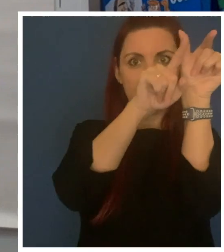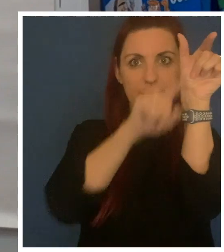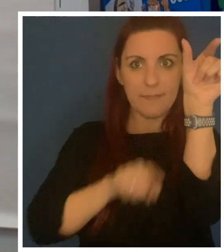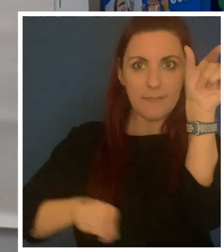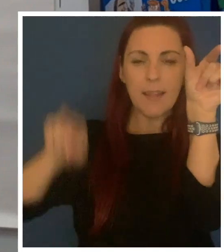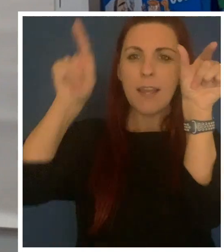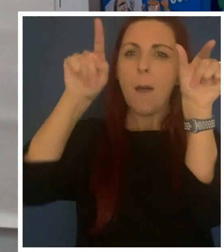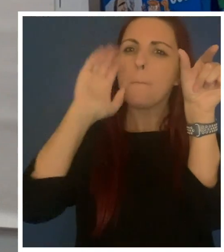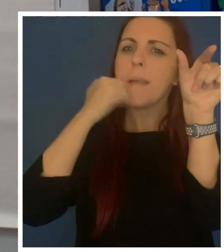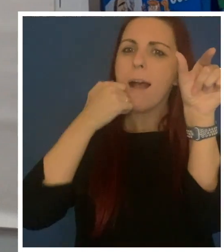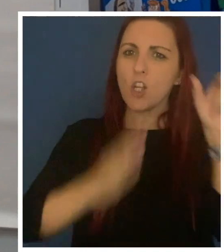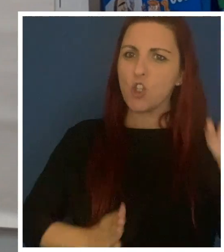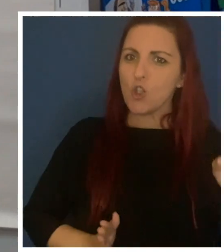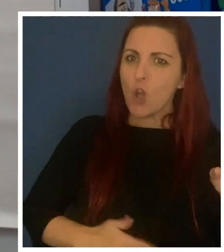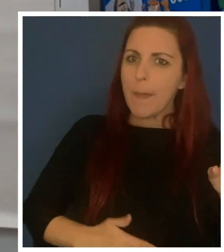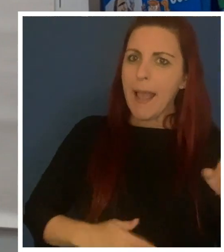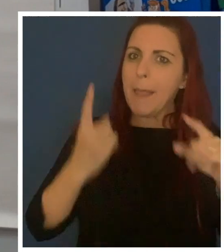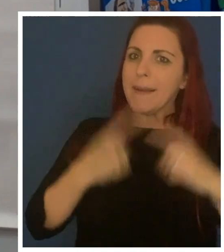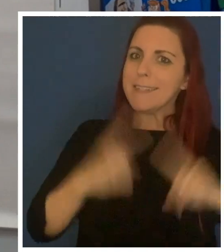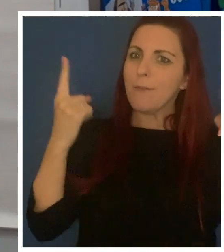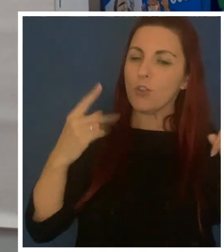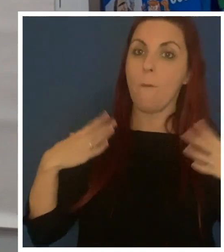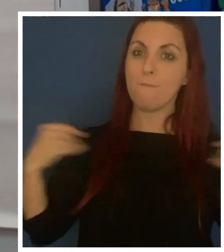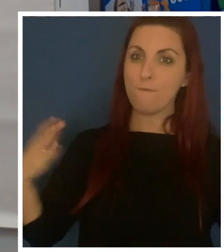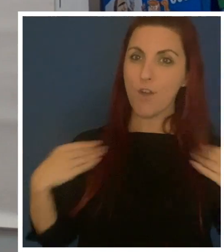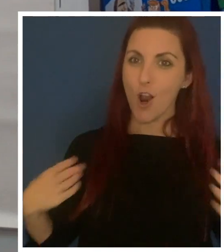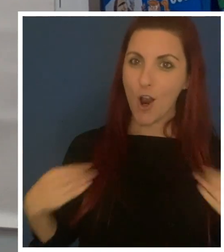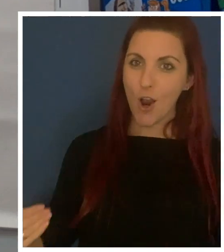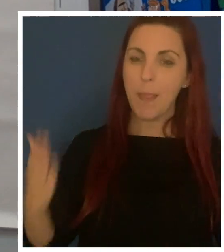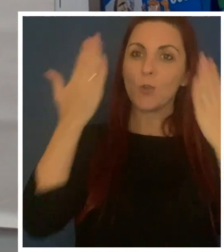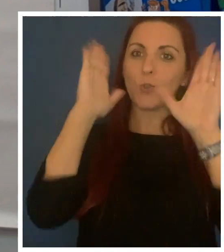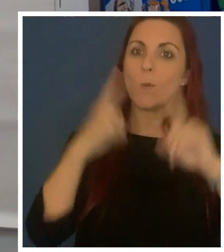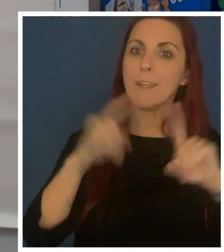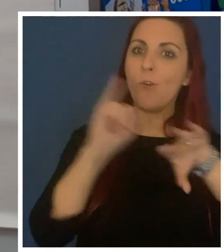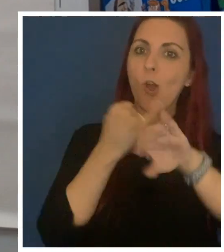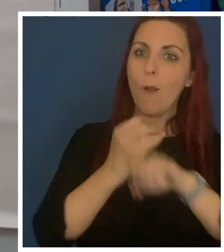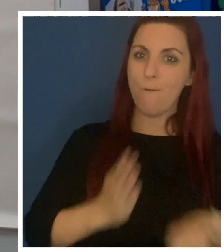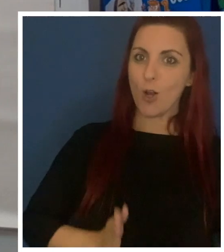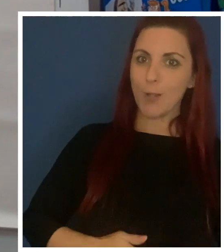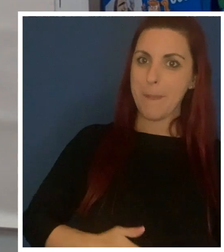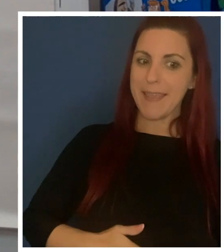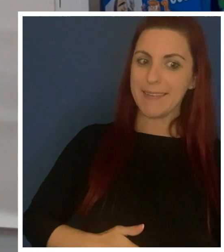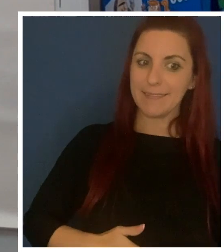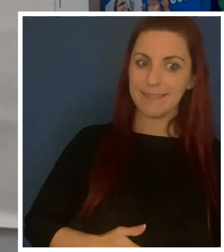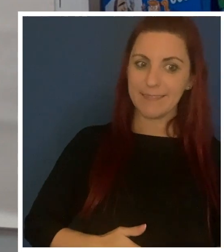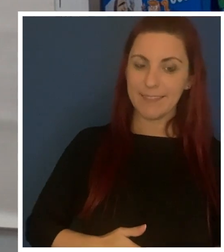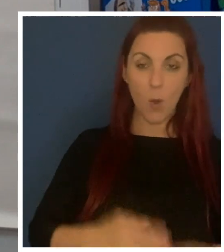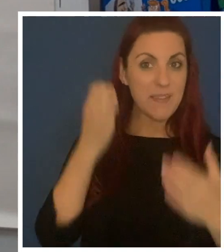slightly different colour so to show that difference in colour I'm going draw another U. So exactly the same shape as this, just inside it.